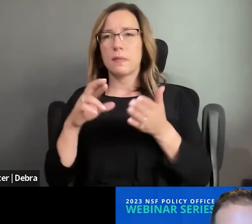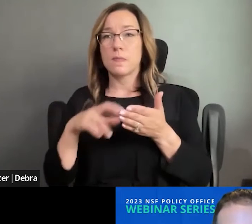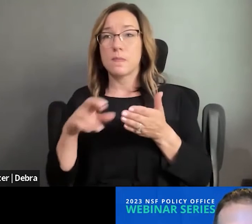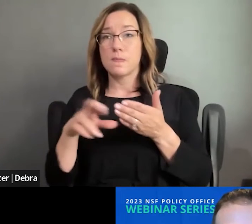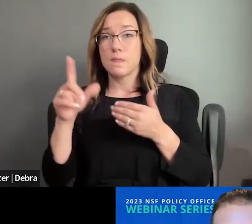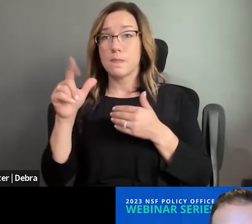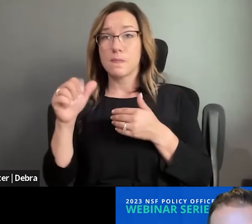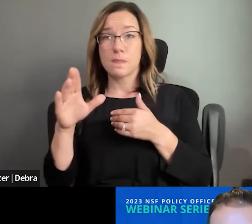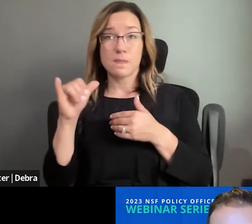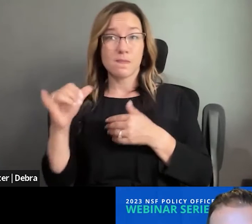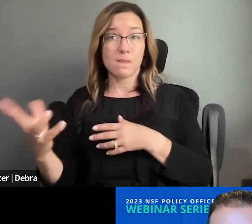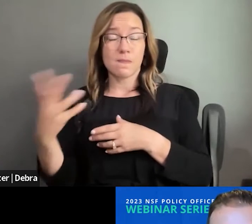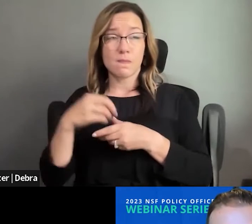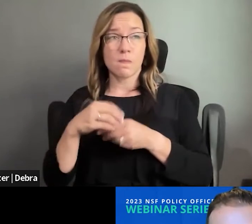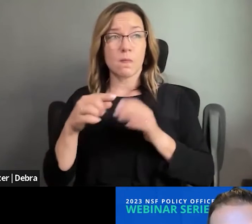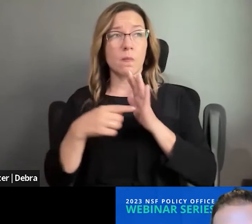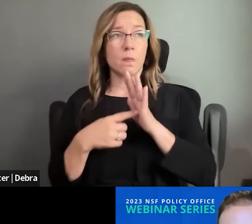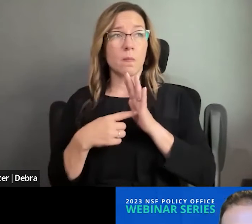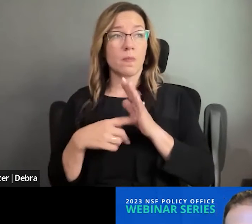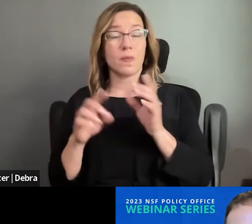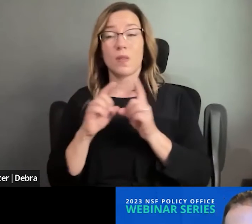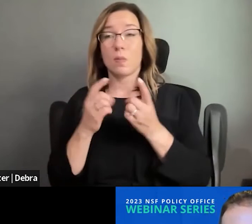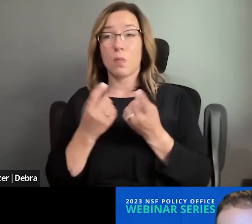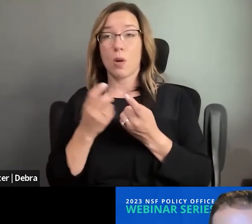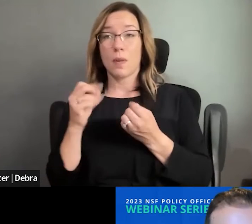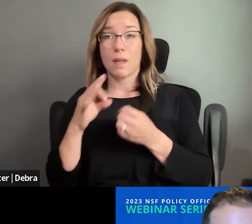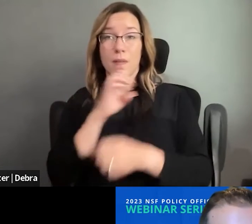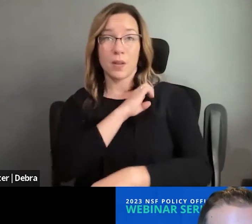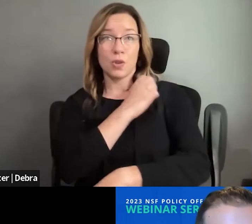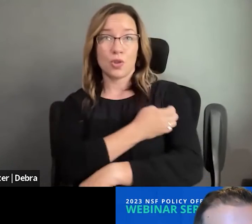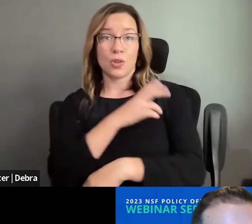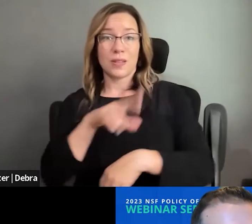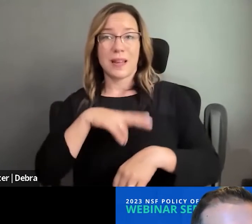Does that include, for example, a Department of Energy National Laboratory?